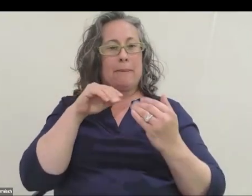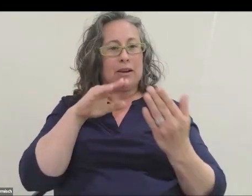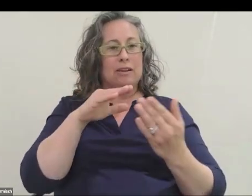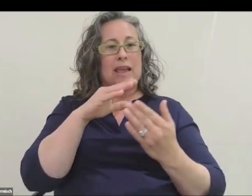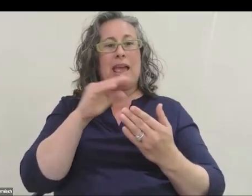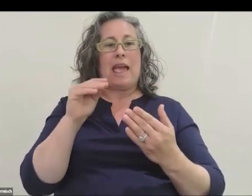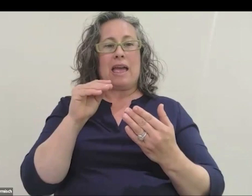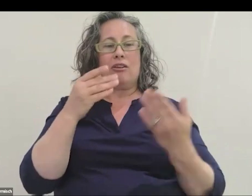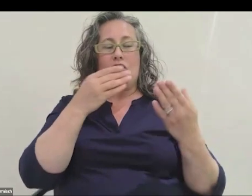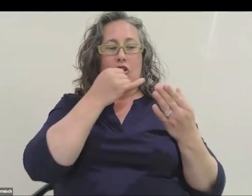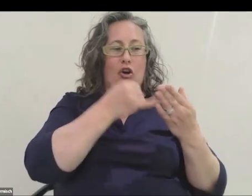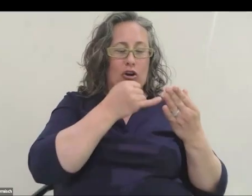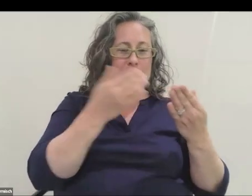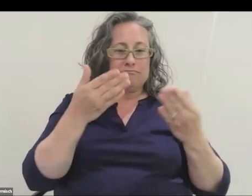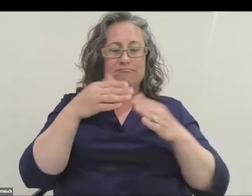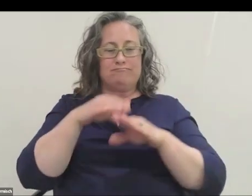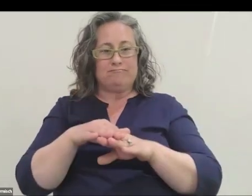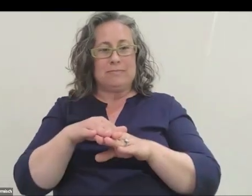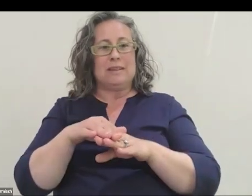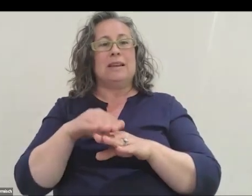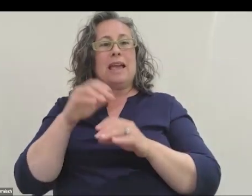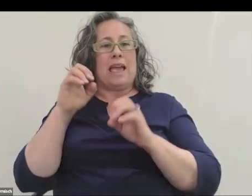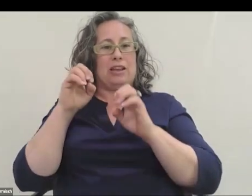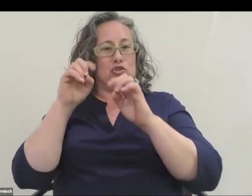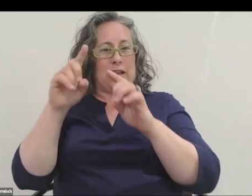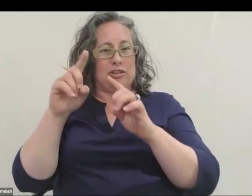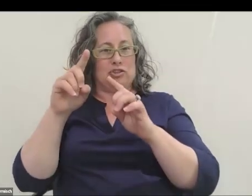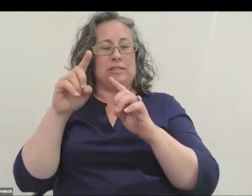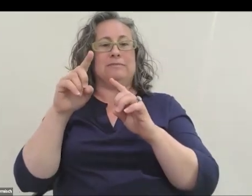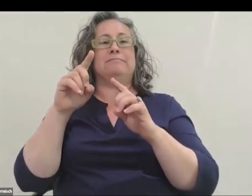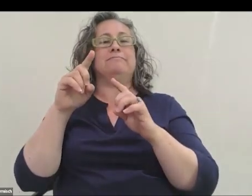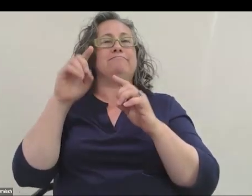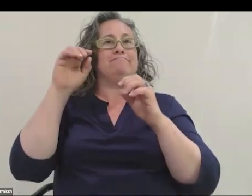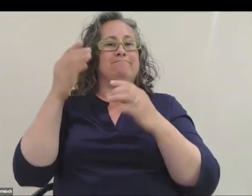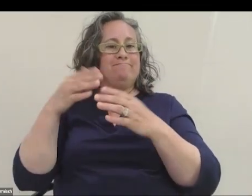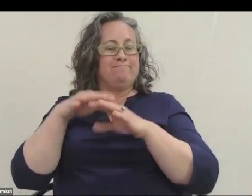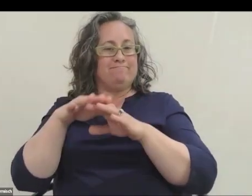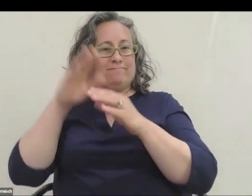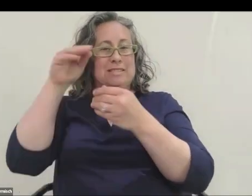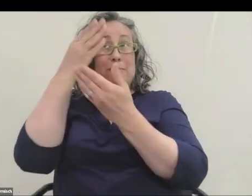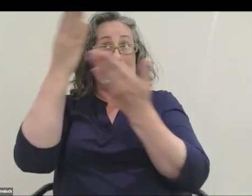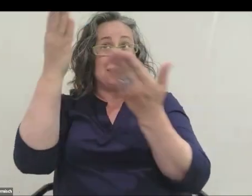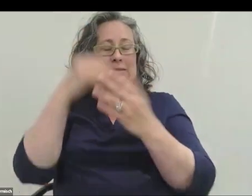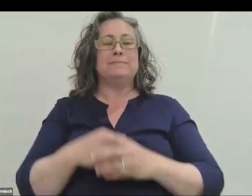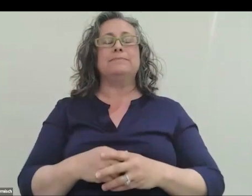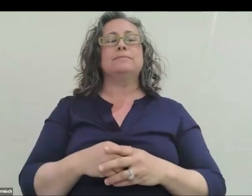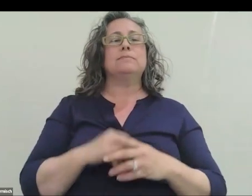in Interdisciplinary Space Art Education. As you have seen, the traditional barriers